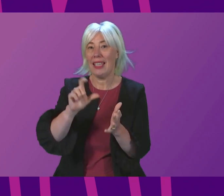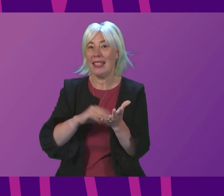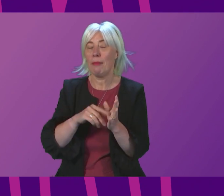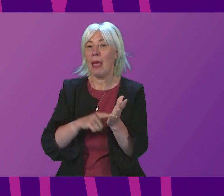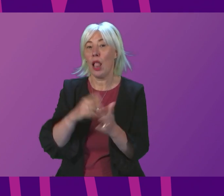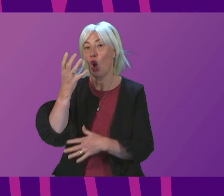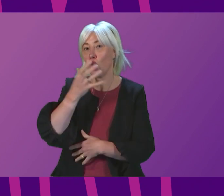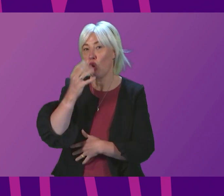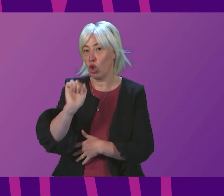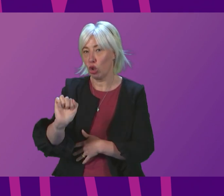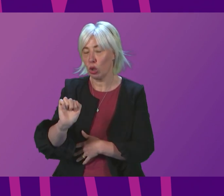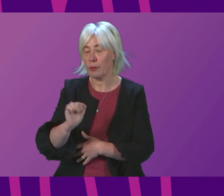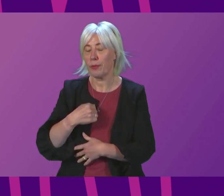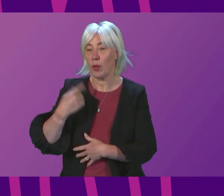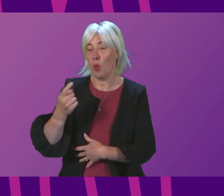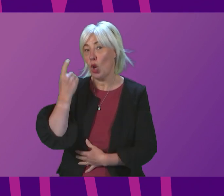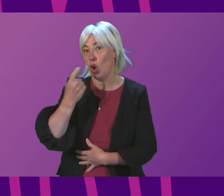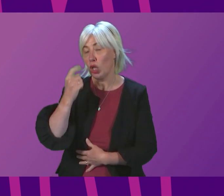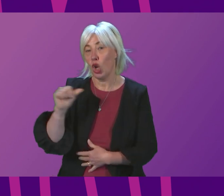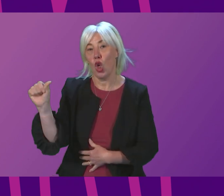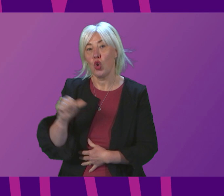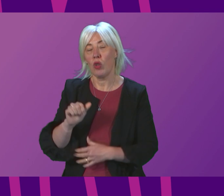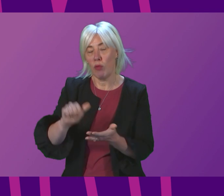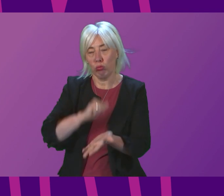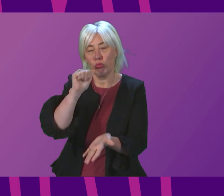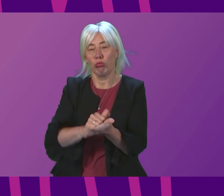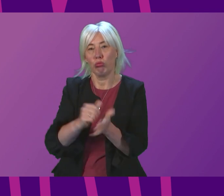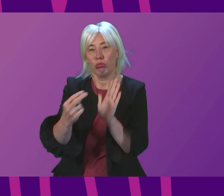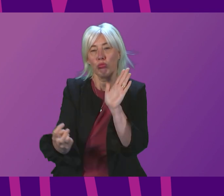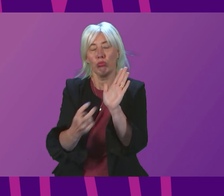We consider that there should have been a proper record of this important decision.”